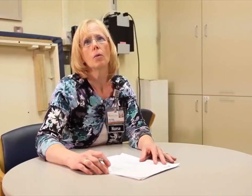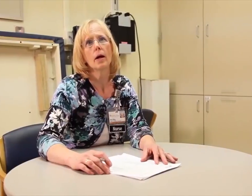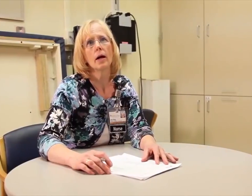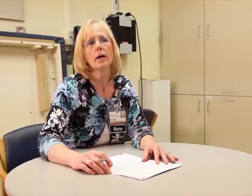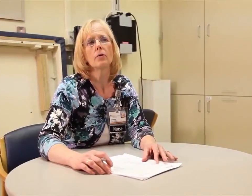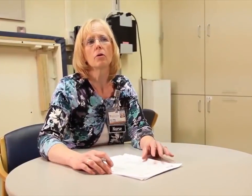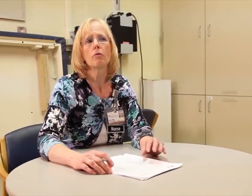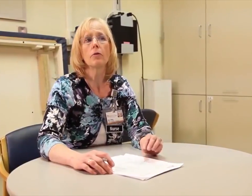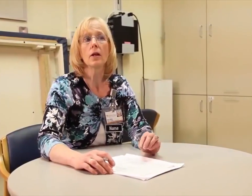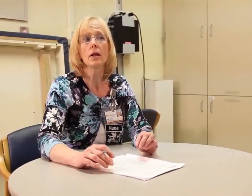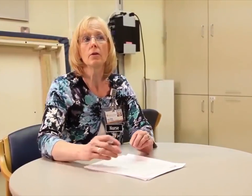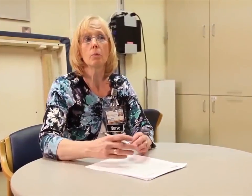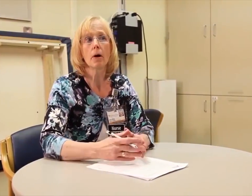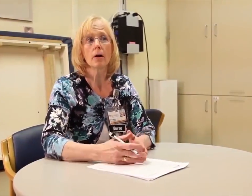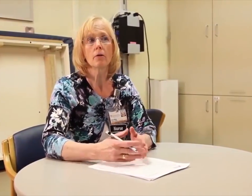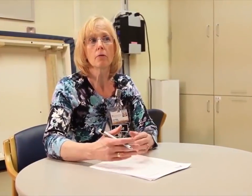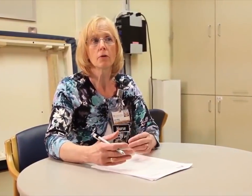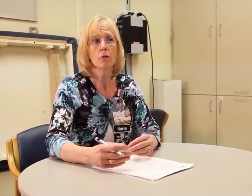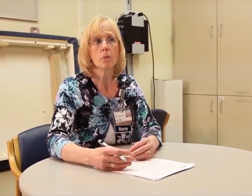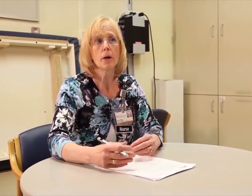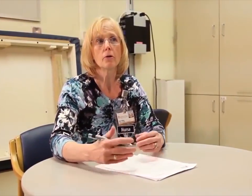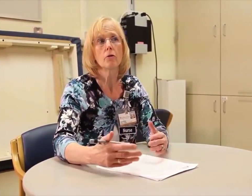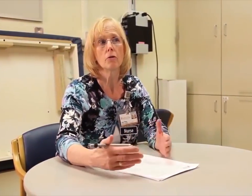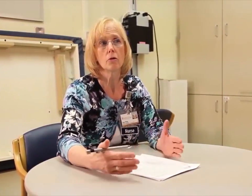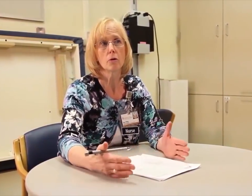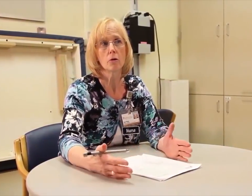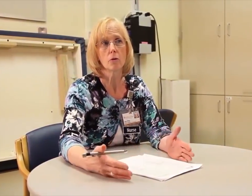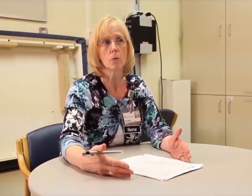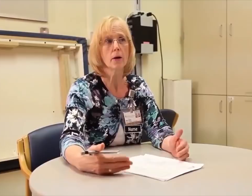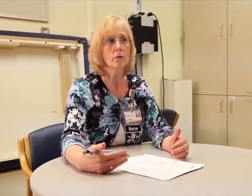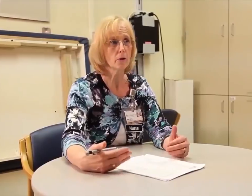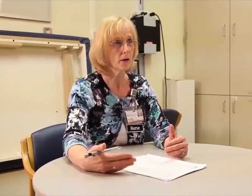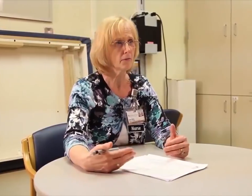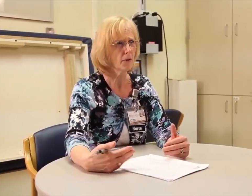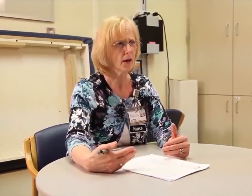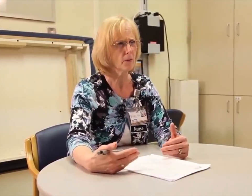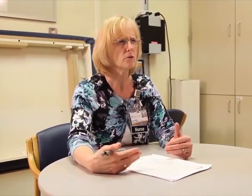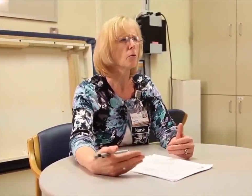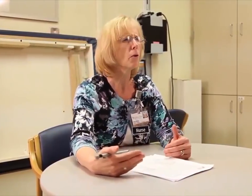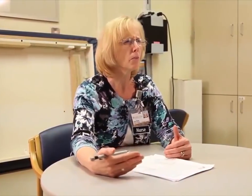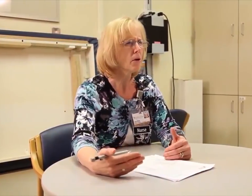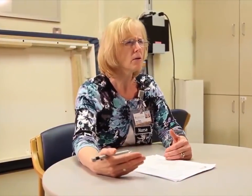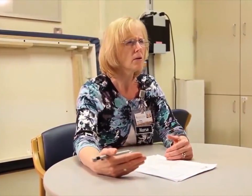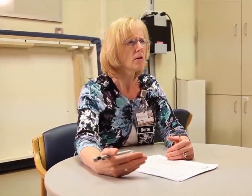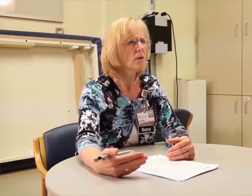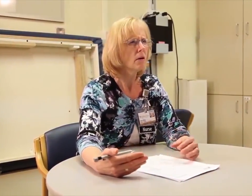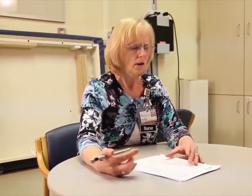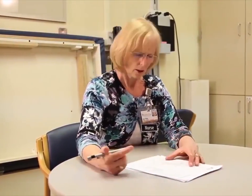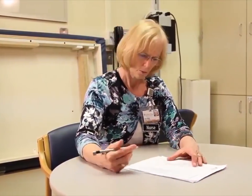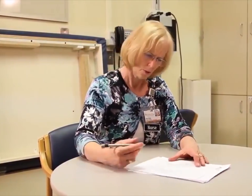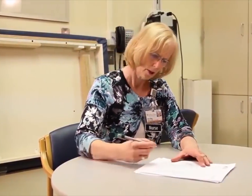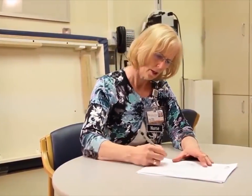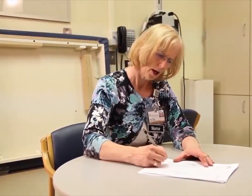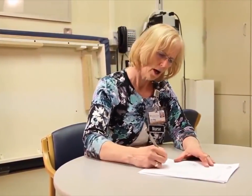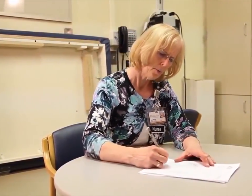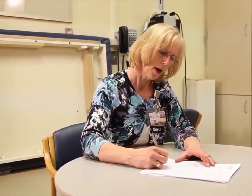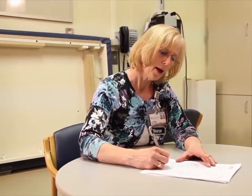Ann: Okay, so feeling depressed for too much. You're wondering if that was normal? Tyler: Yeah. Ann: Okay, um.